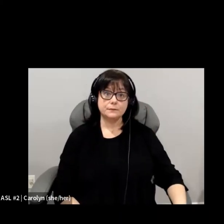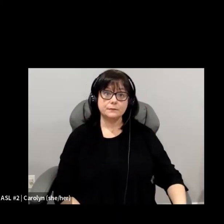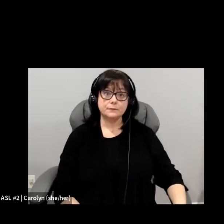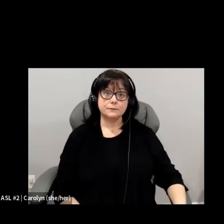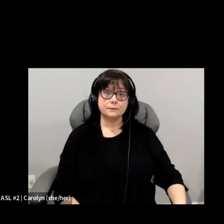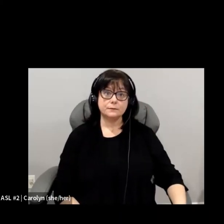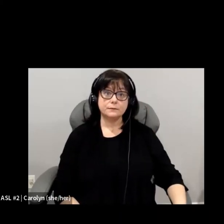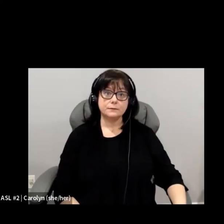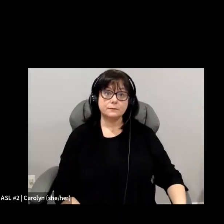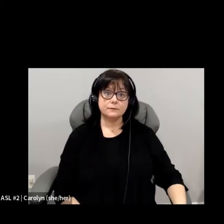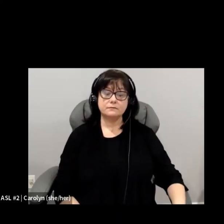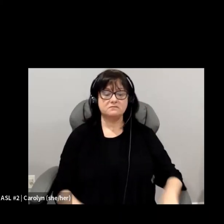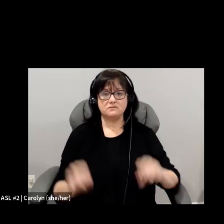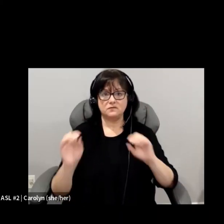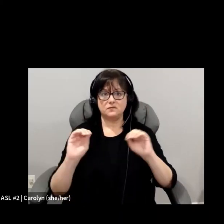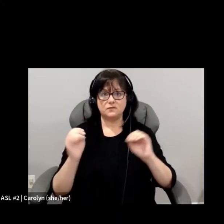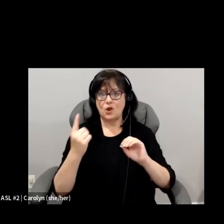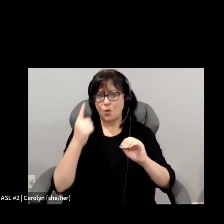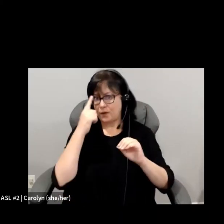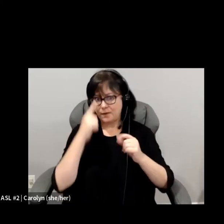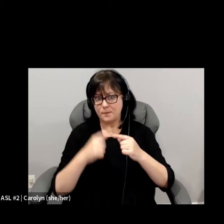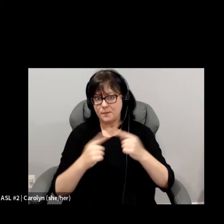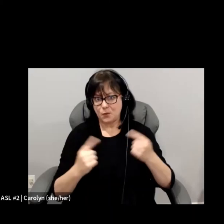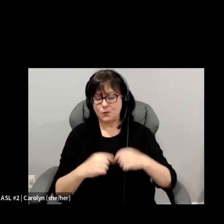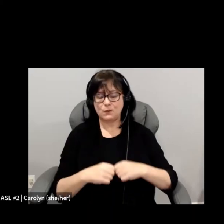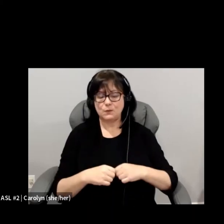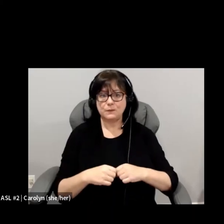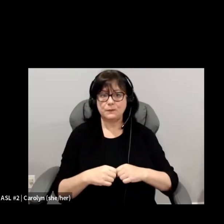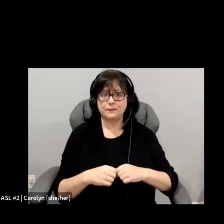NO OPPOSED. Jason Mitschele : ABSTENTIONS.